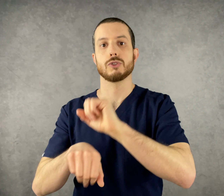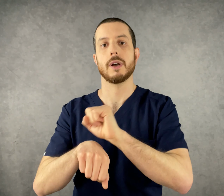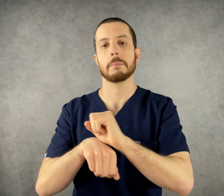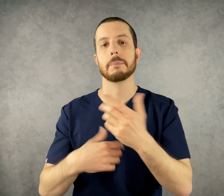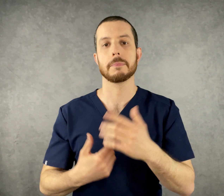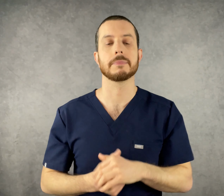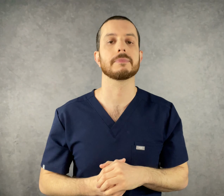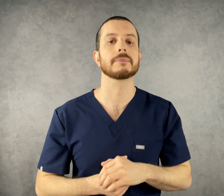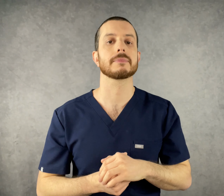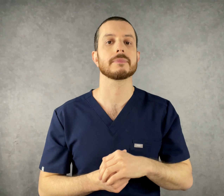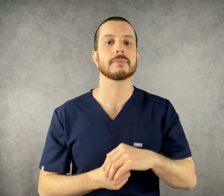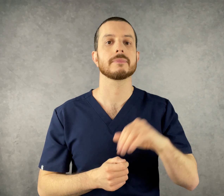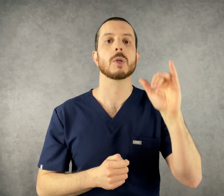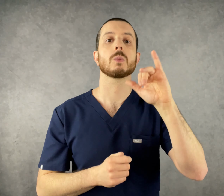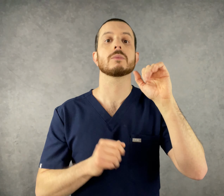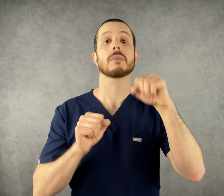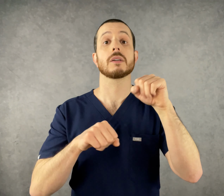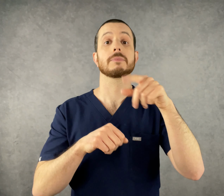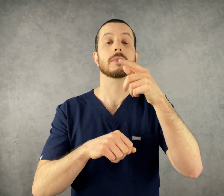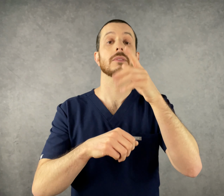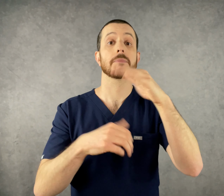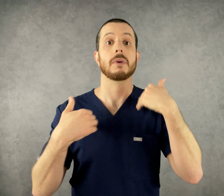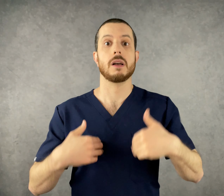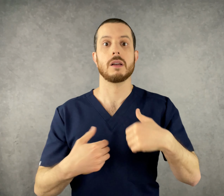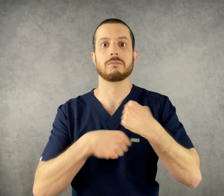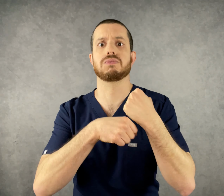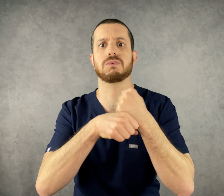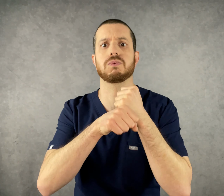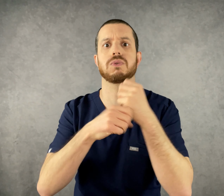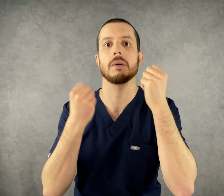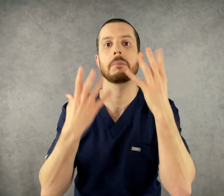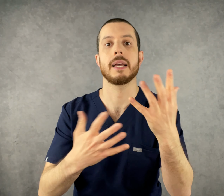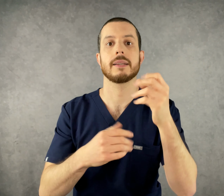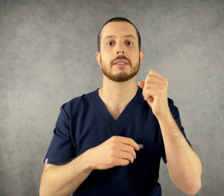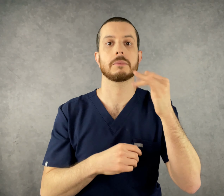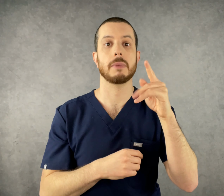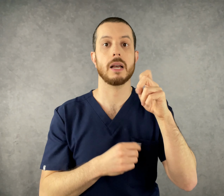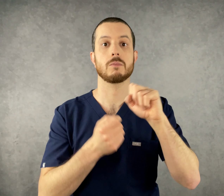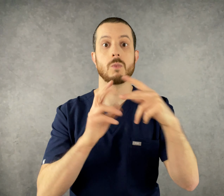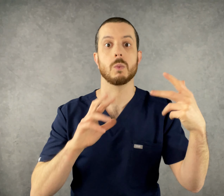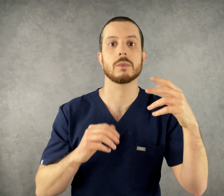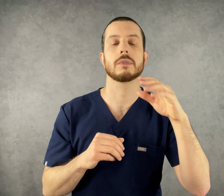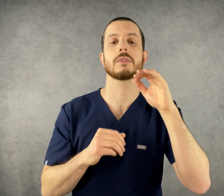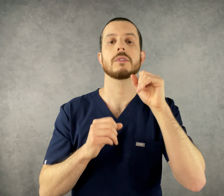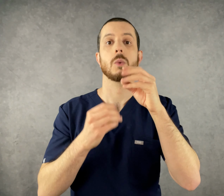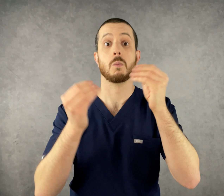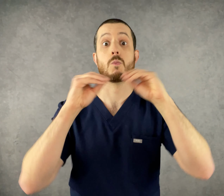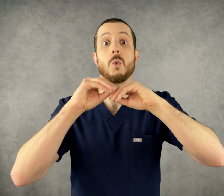On the other hand, it's also possible your body will produce so many spike proteins